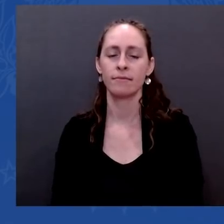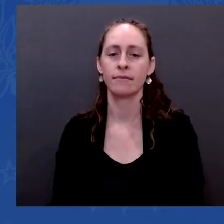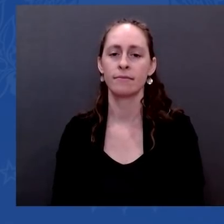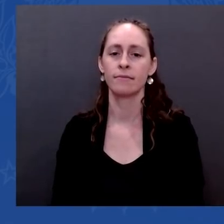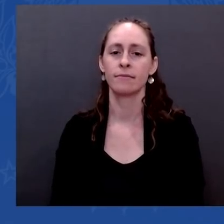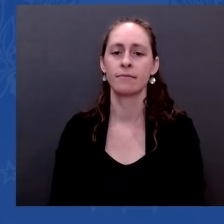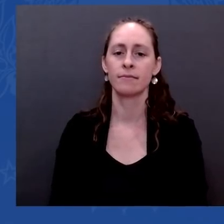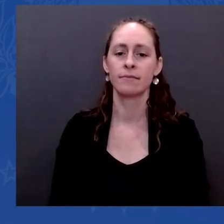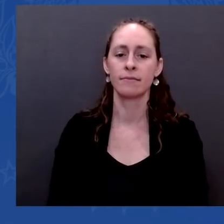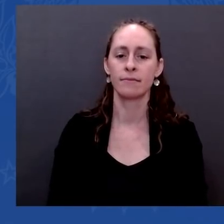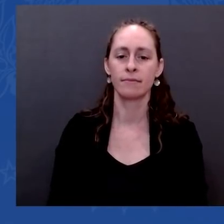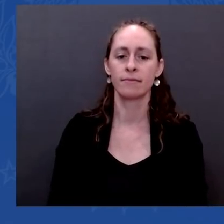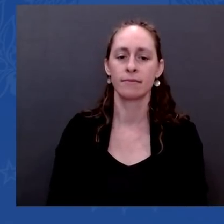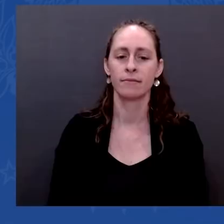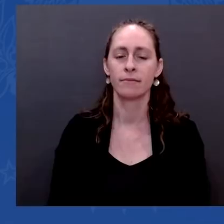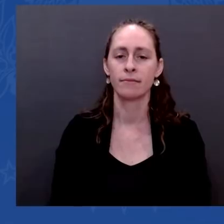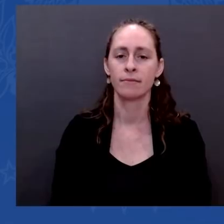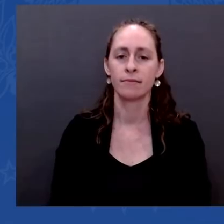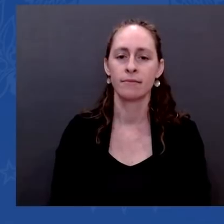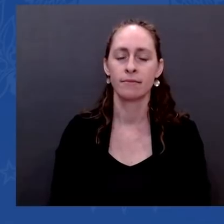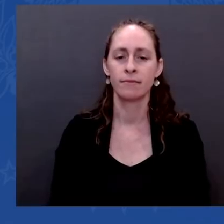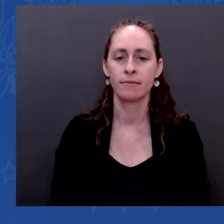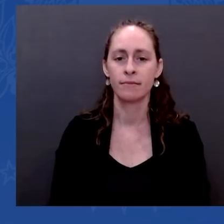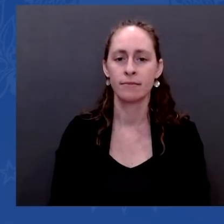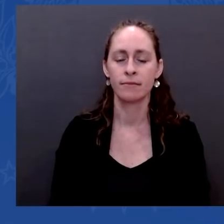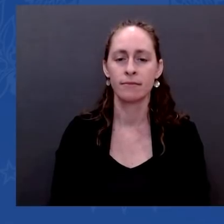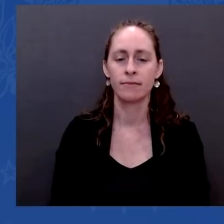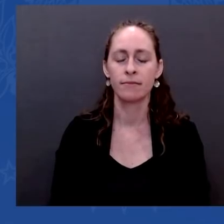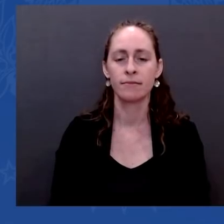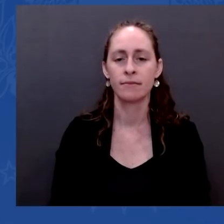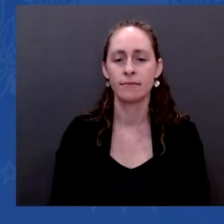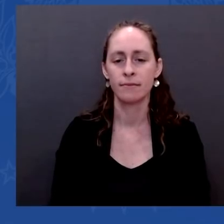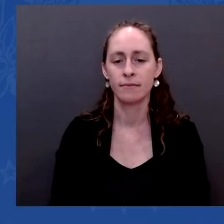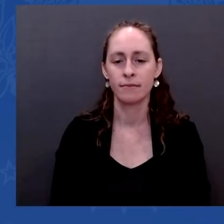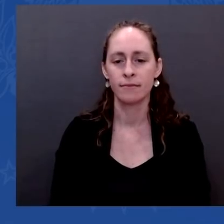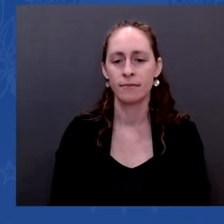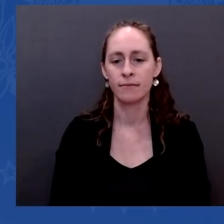Mr. Rinke. The Press: (As interpreted.)